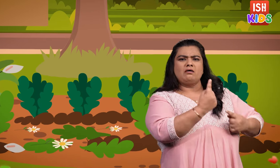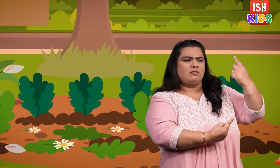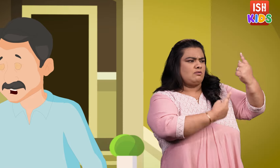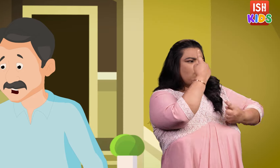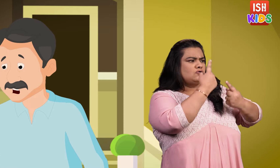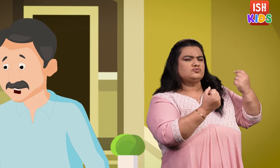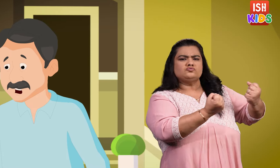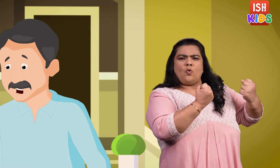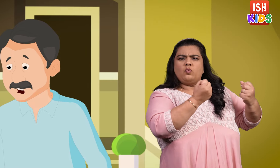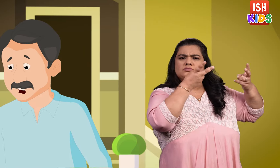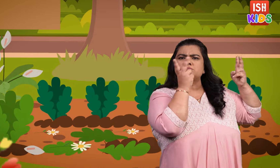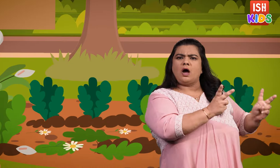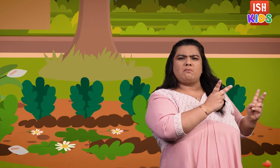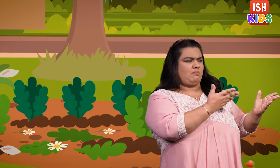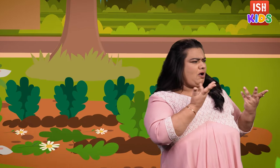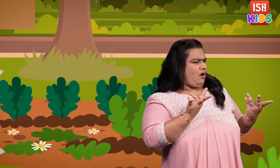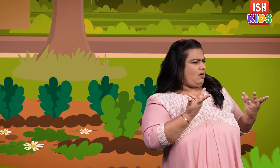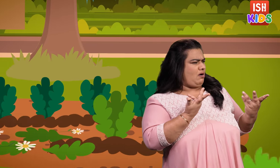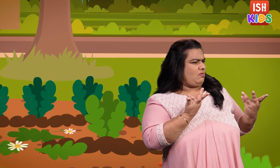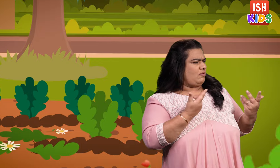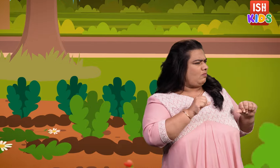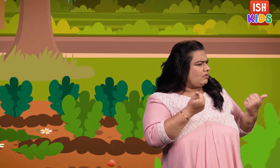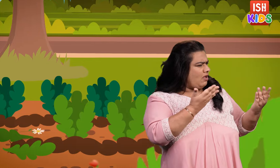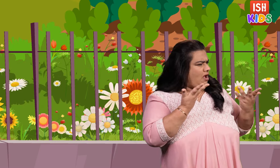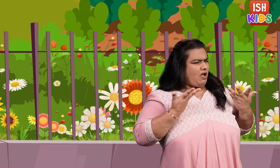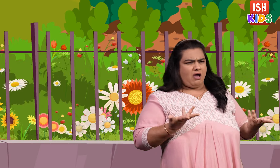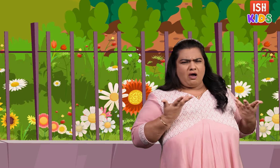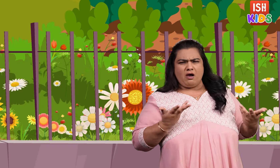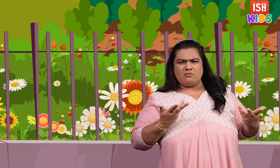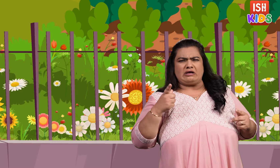He wondered, "How are her plants so strong?